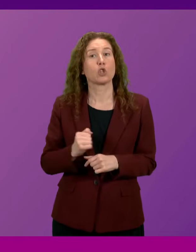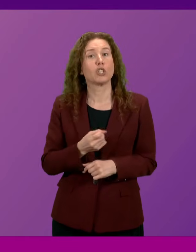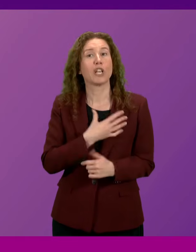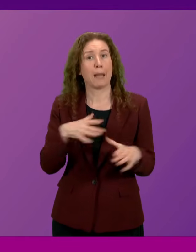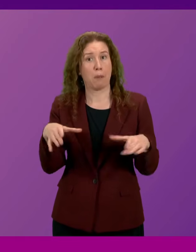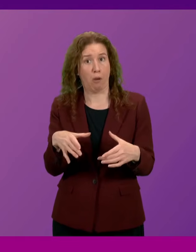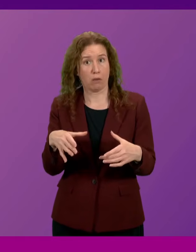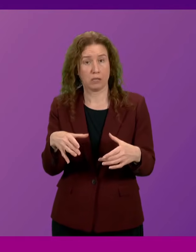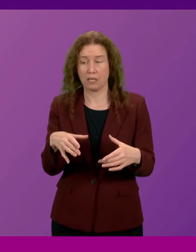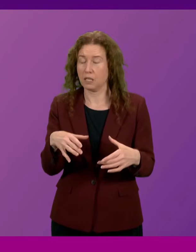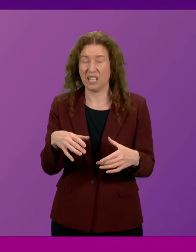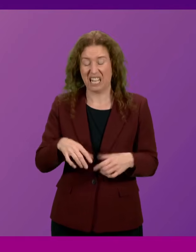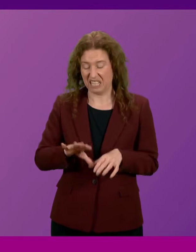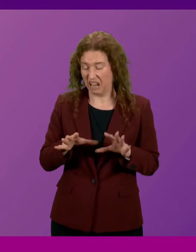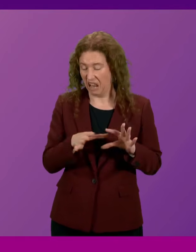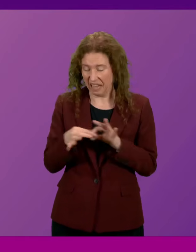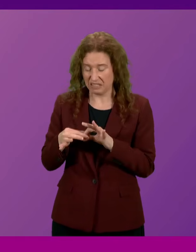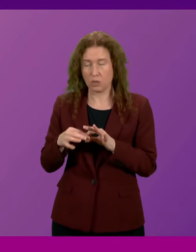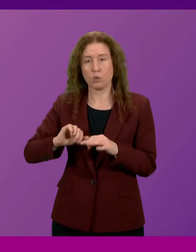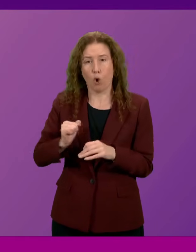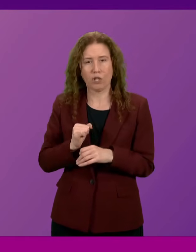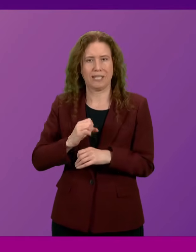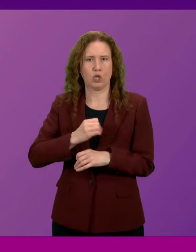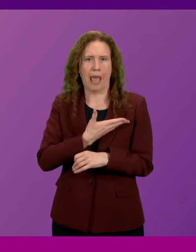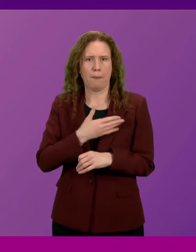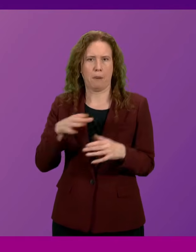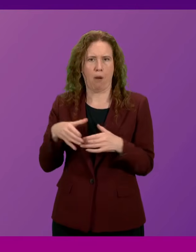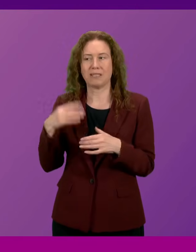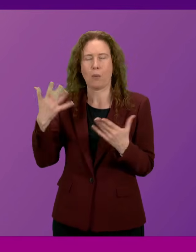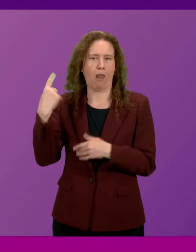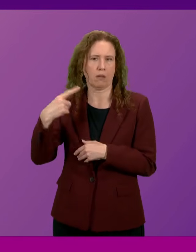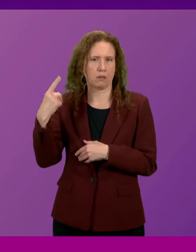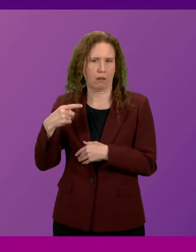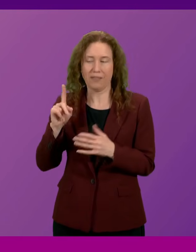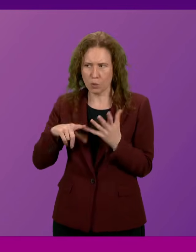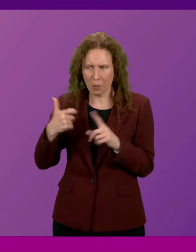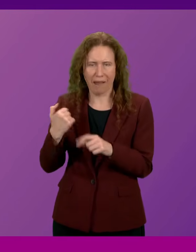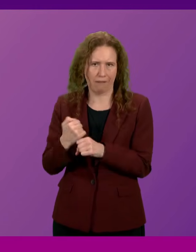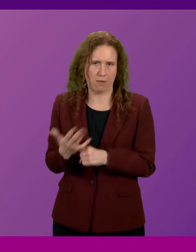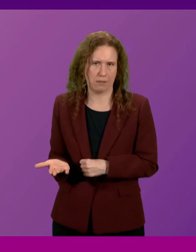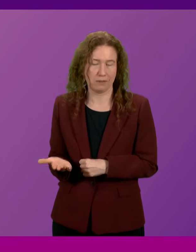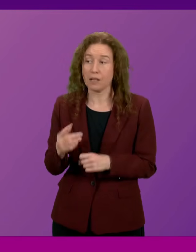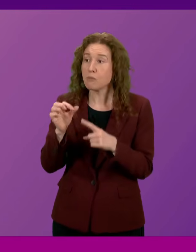is umbilically linked to the Labour Party in London, and what is the Prime Minister doing?